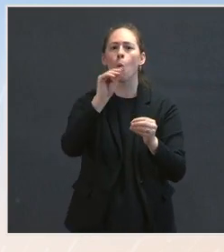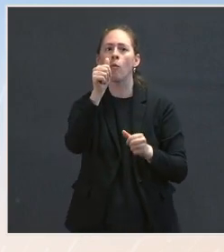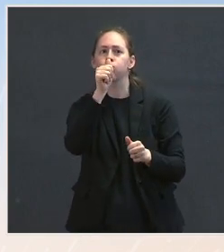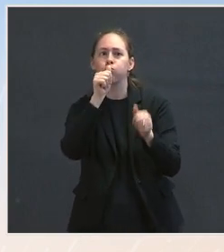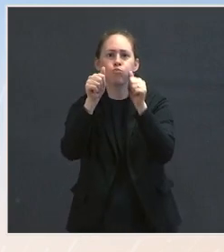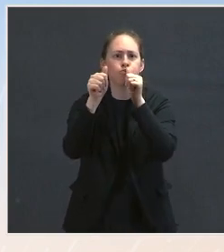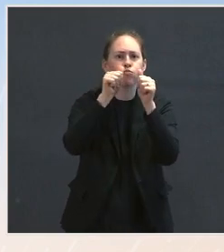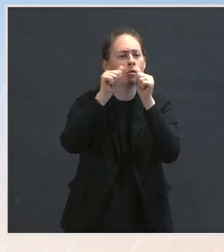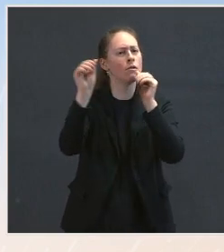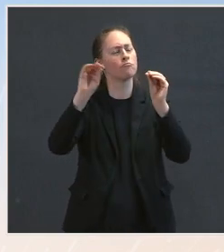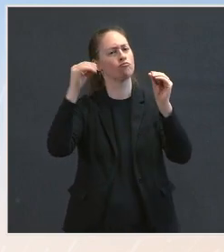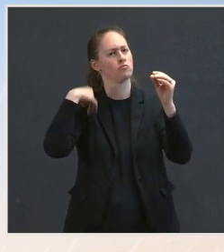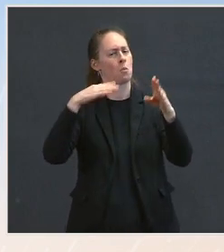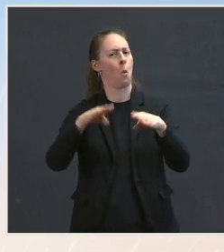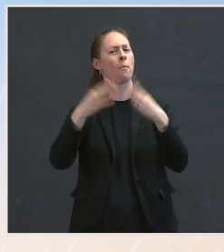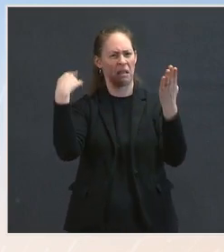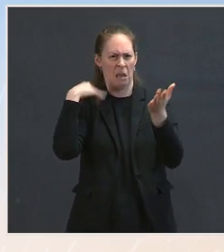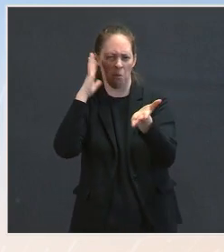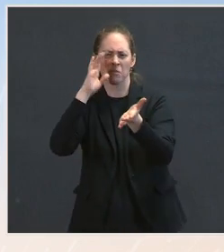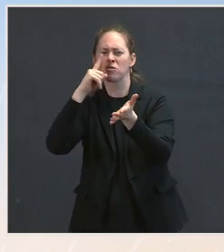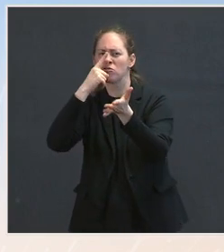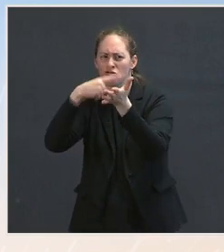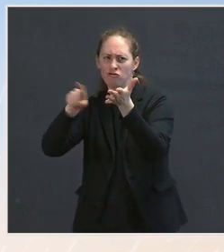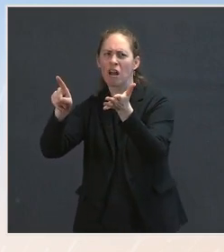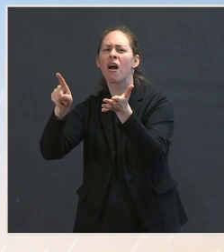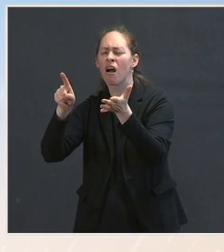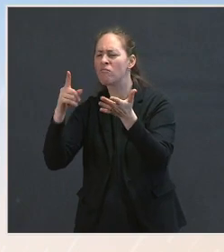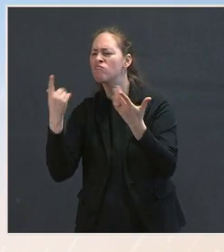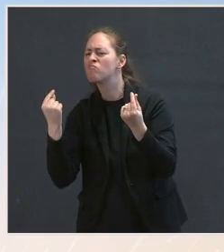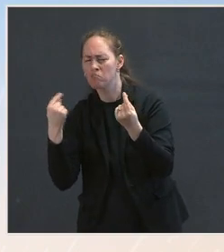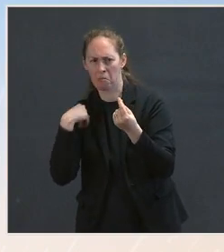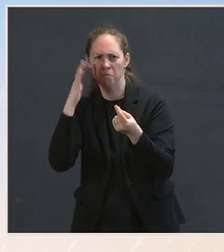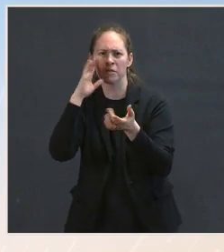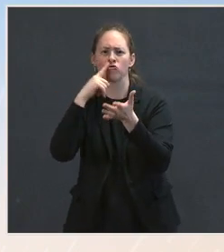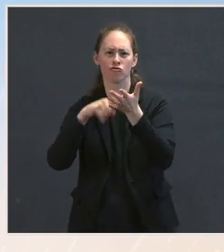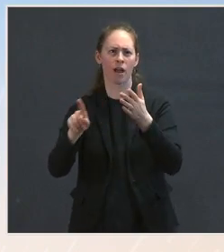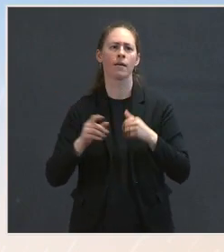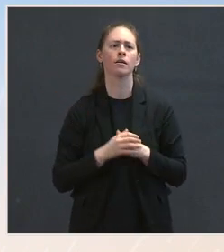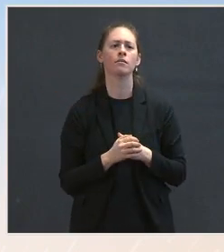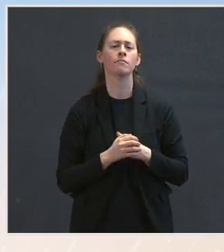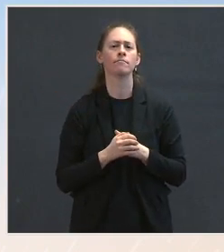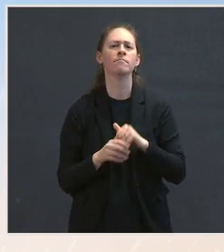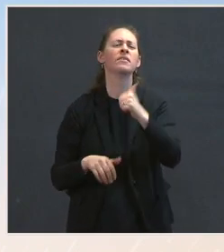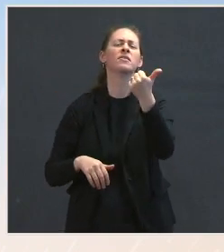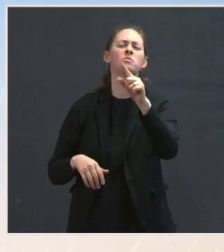and our legislative team on that proposal. The Press: And that includes lawmakers obviously being able to go in and see the care of the children?